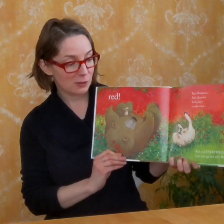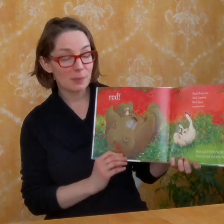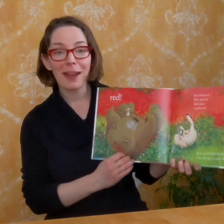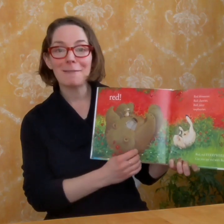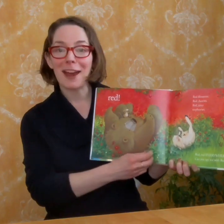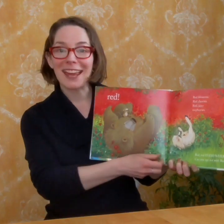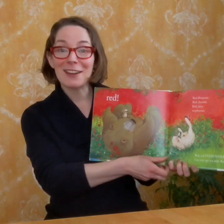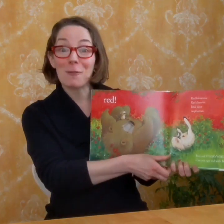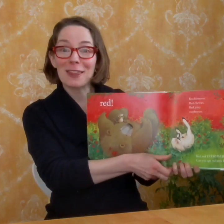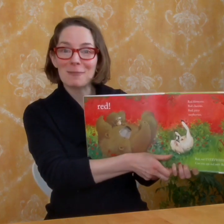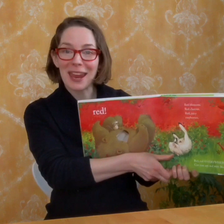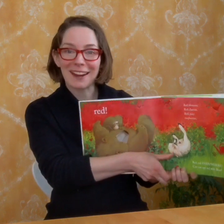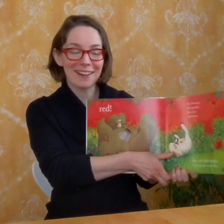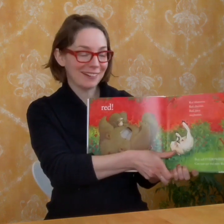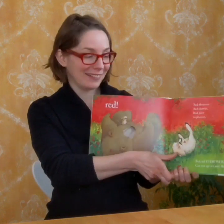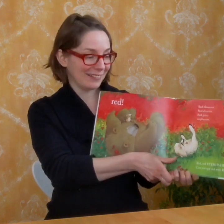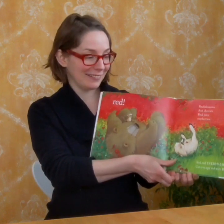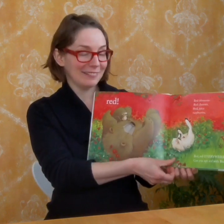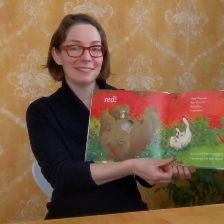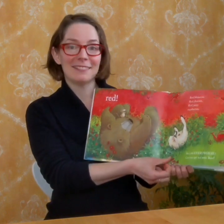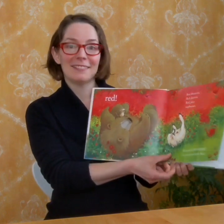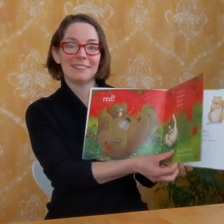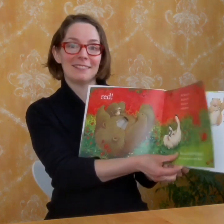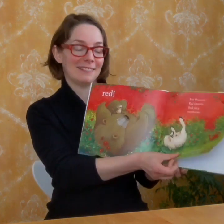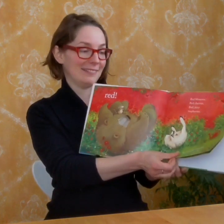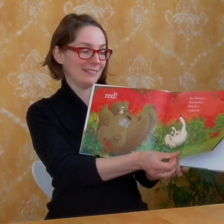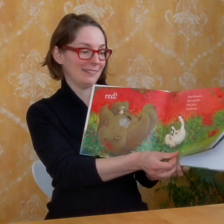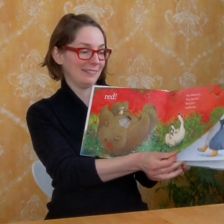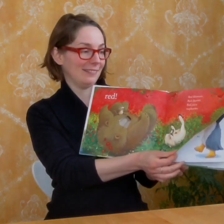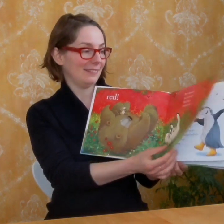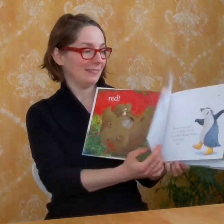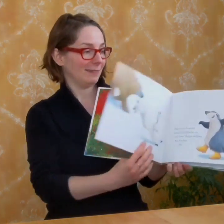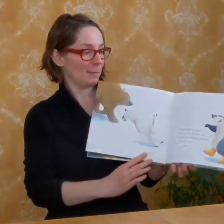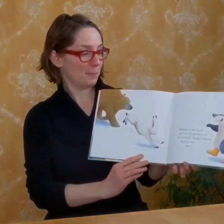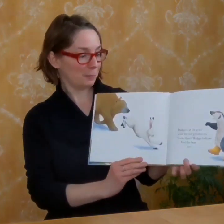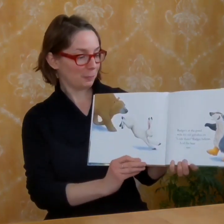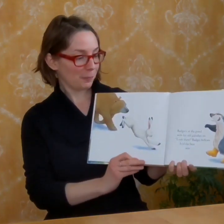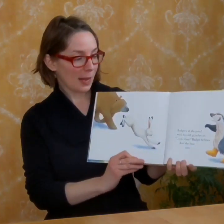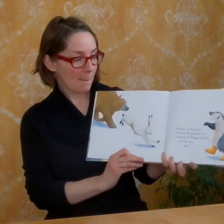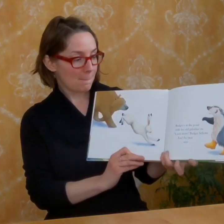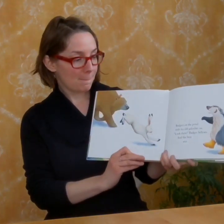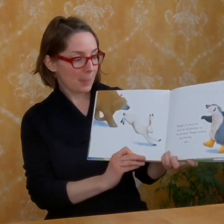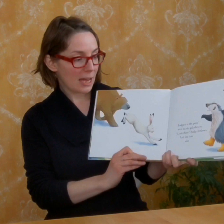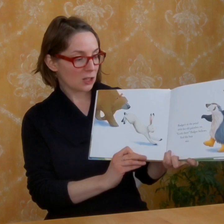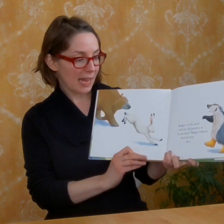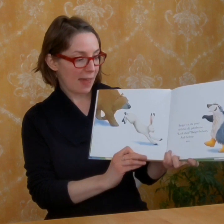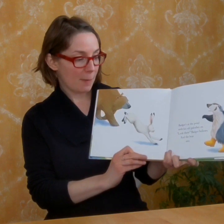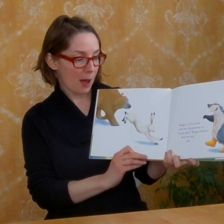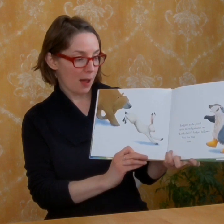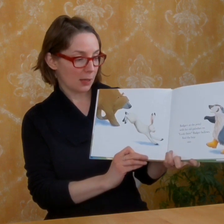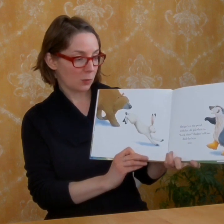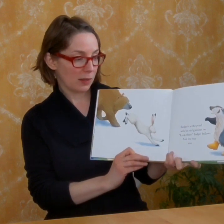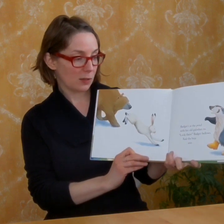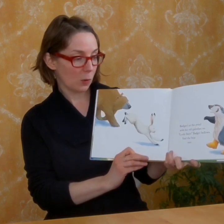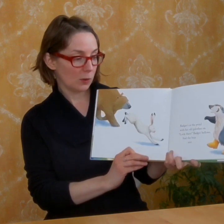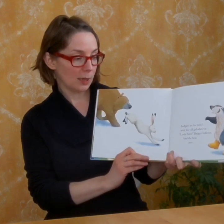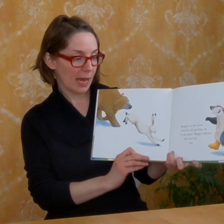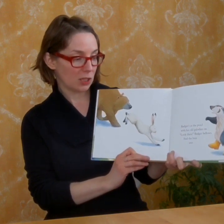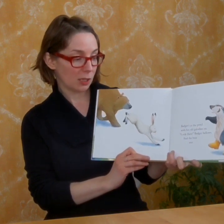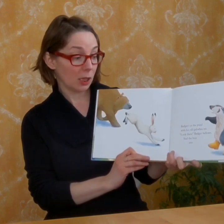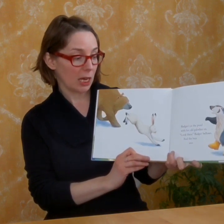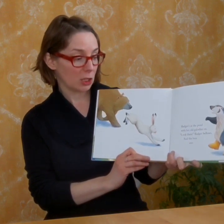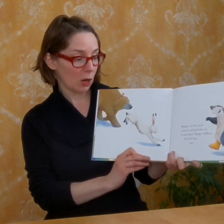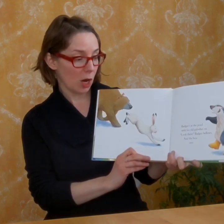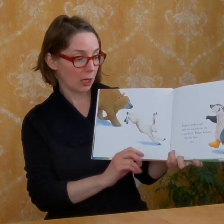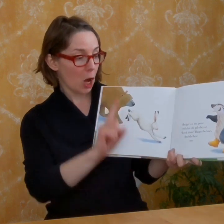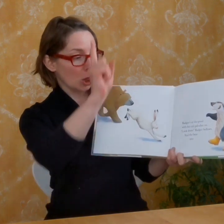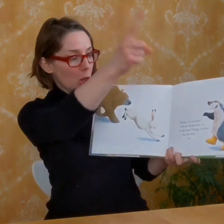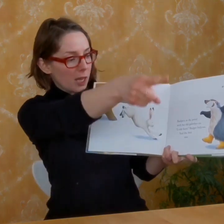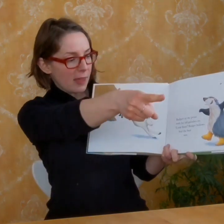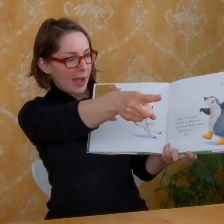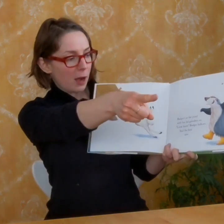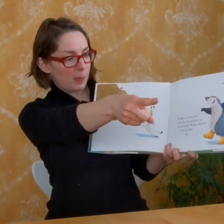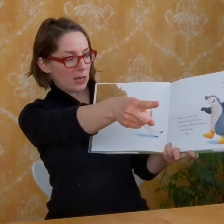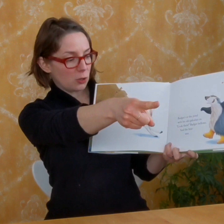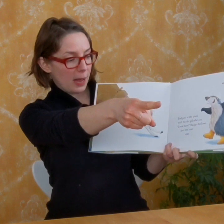Can you spy with red with bear? Badgers at the pond with his old galoshes on. Look there,